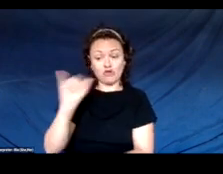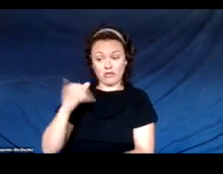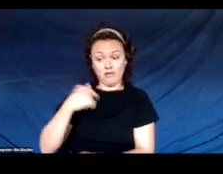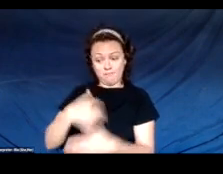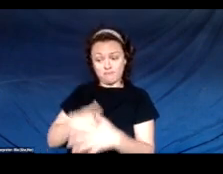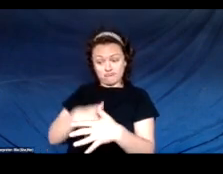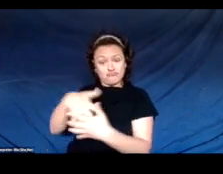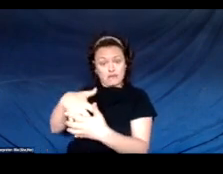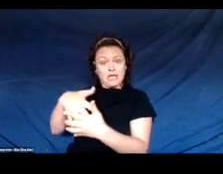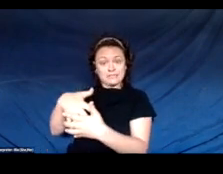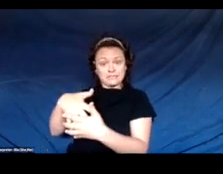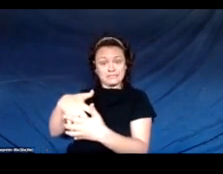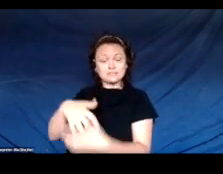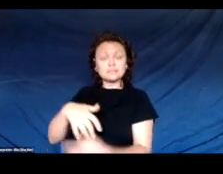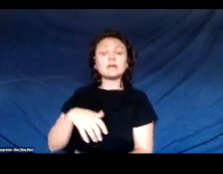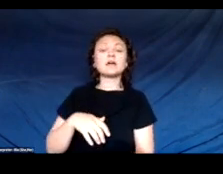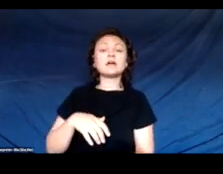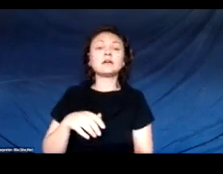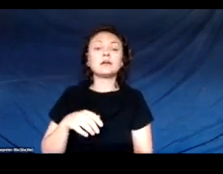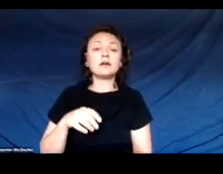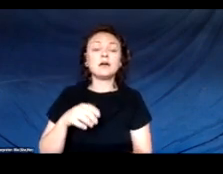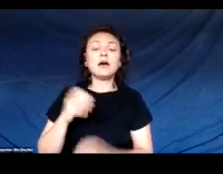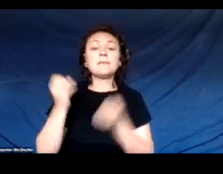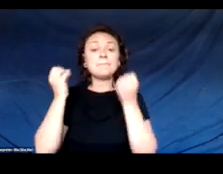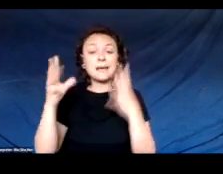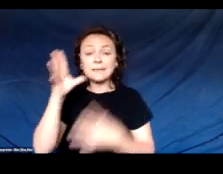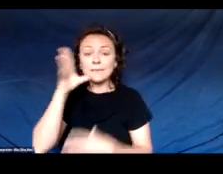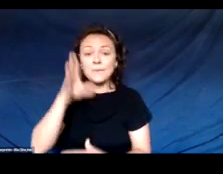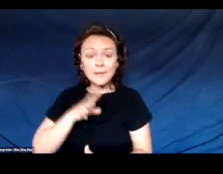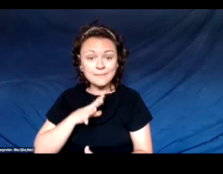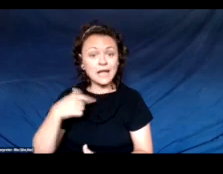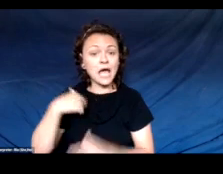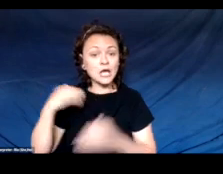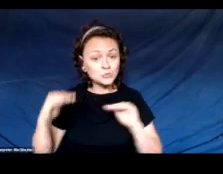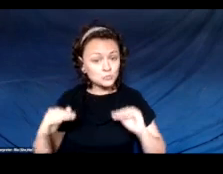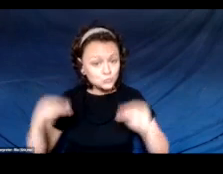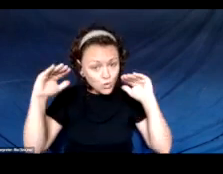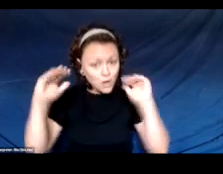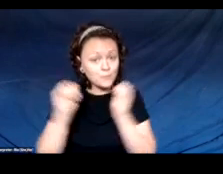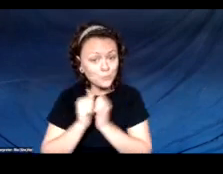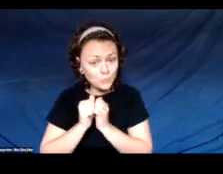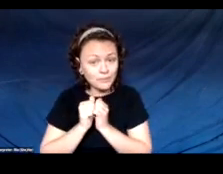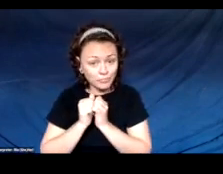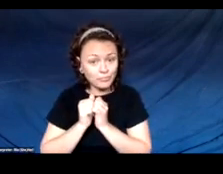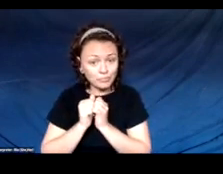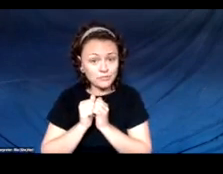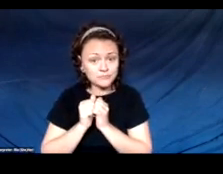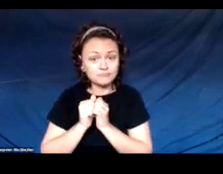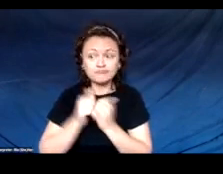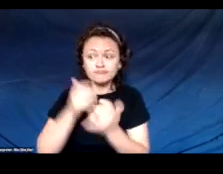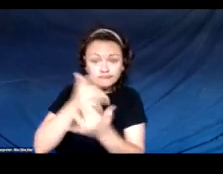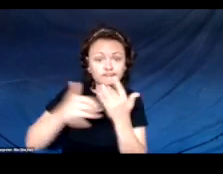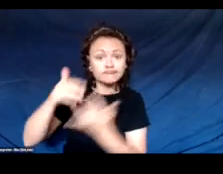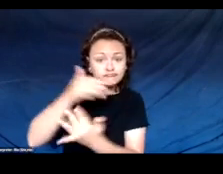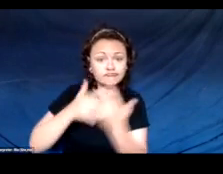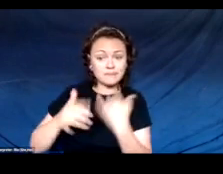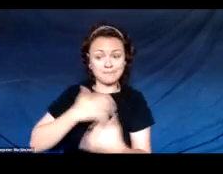a lot of the ladies that I actually grew up with, especially in young woman's group,